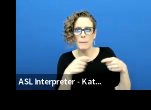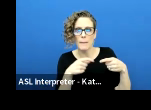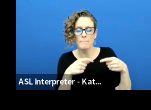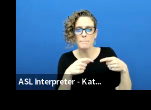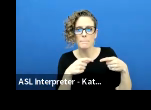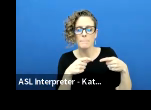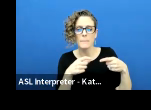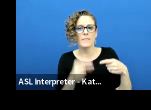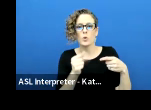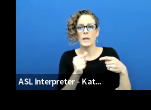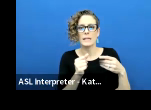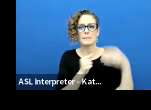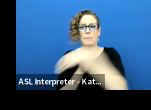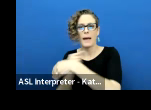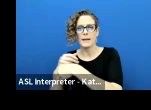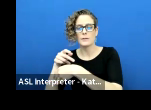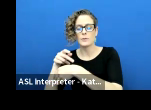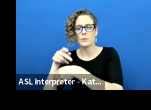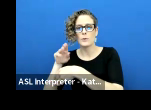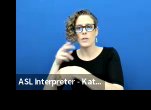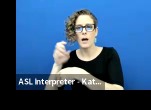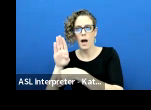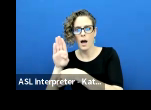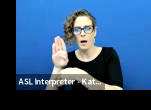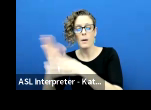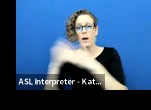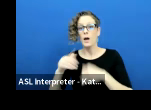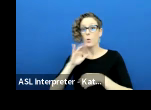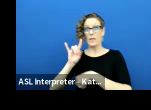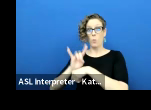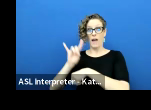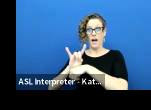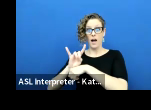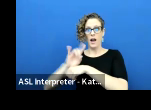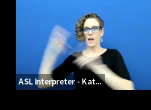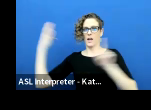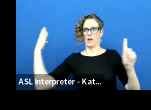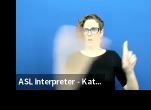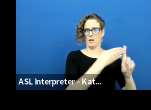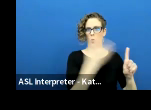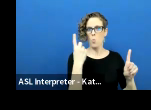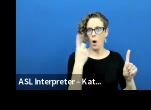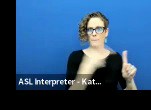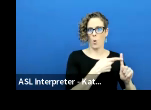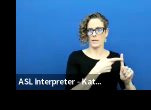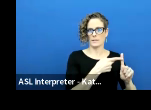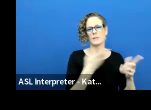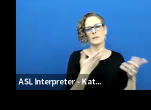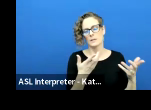is with Wi-Fi everything talks to a single point directly to the hub and so you know standardizing